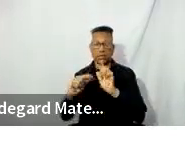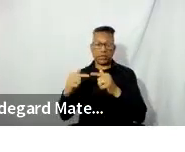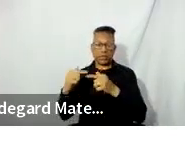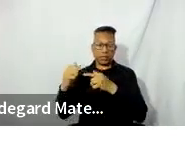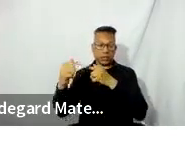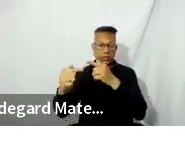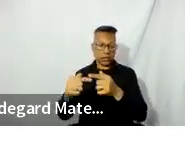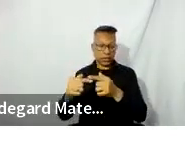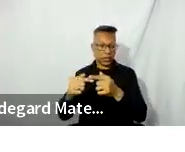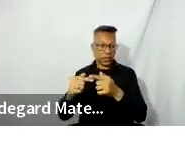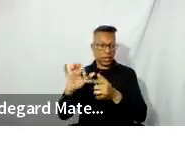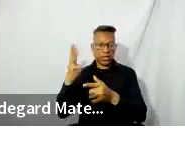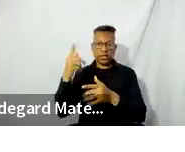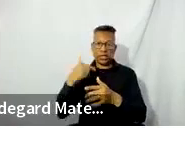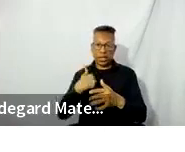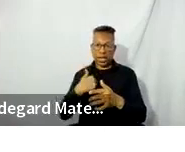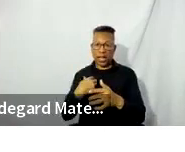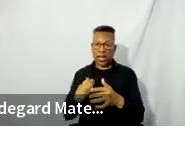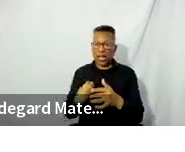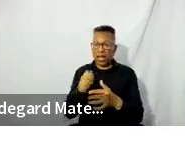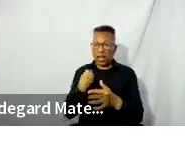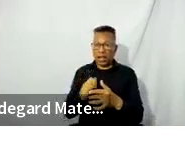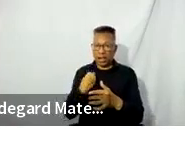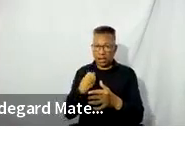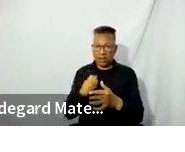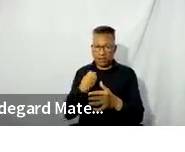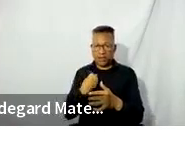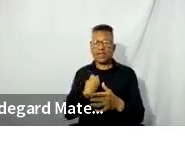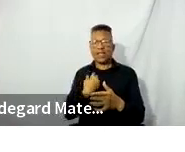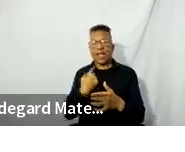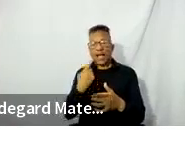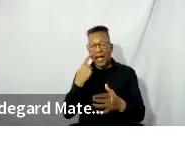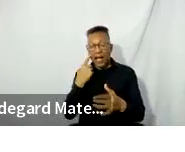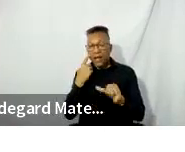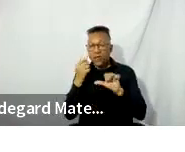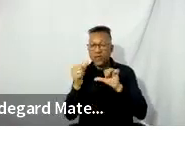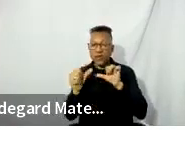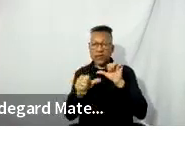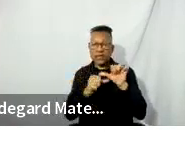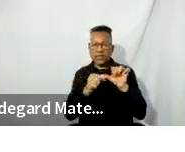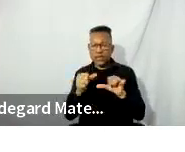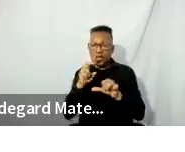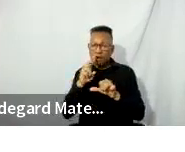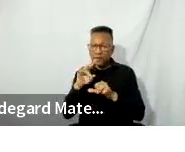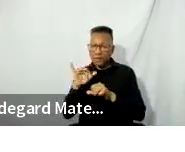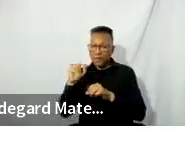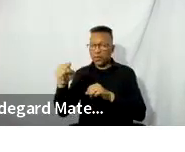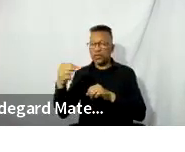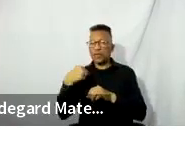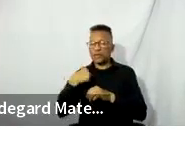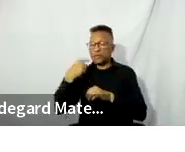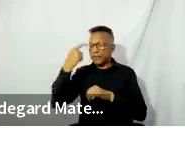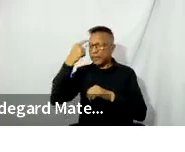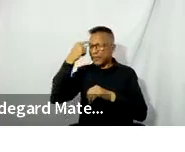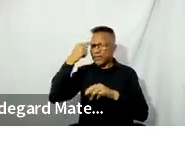ki's later later rethinking office psychological psychological principles psychological principles? Did he survive the work on